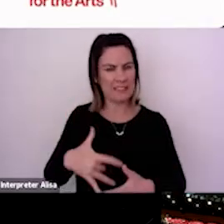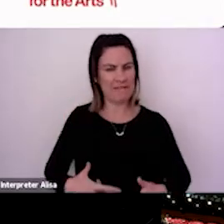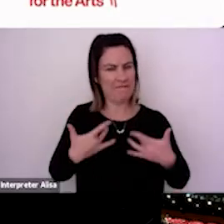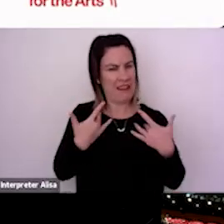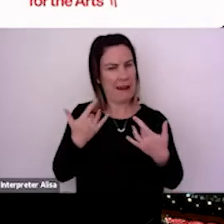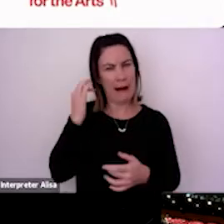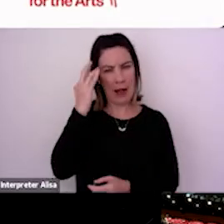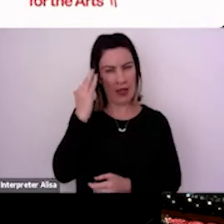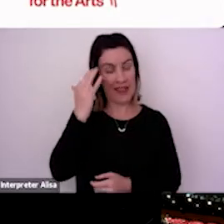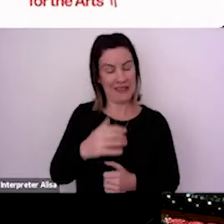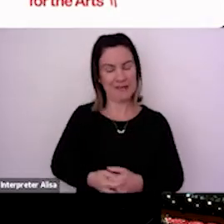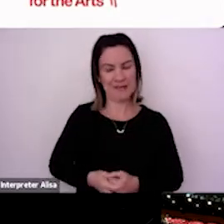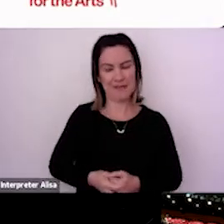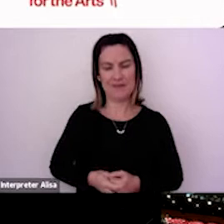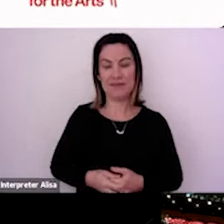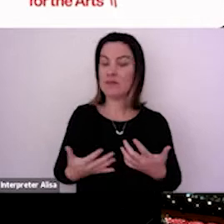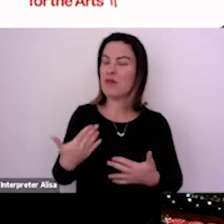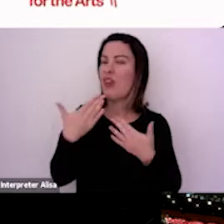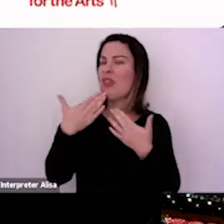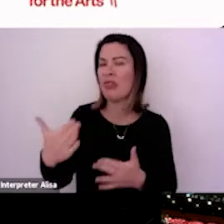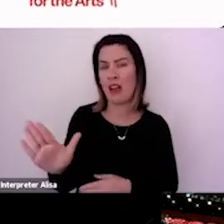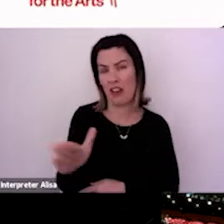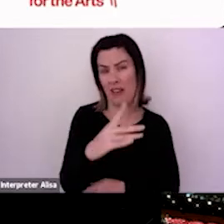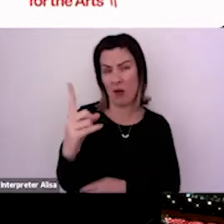Thank you to everyone who is introducing yourselves. Hi, Chrissy , hi, D ark